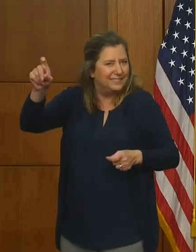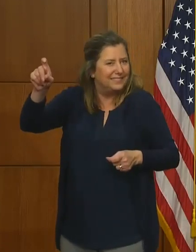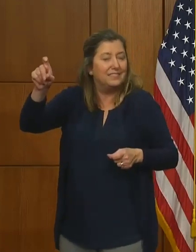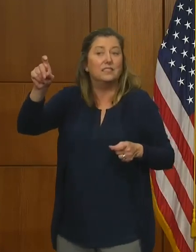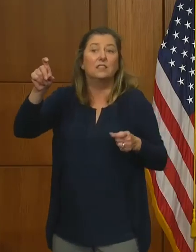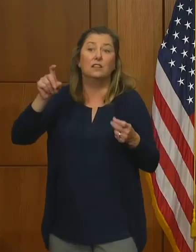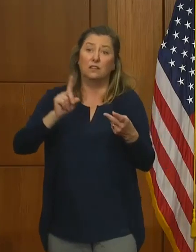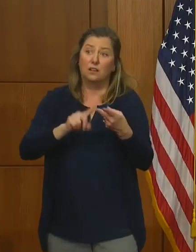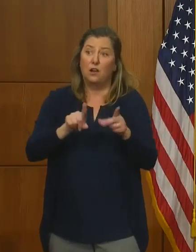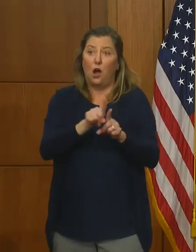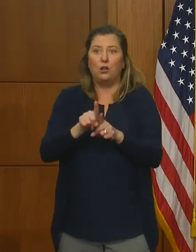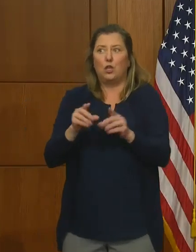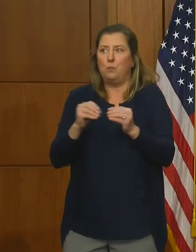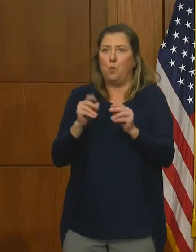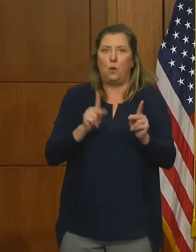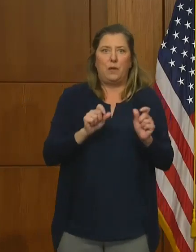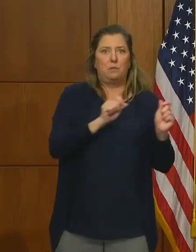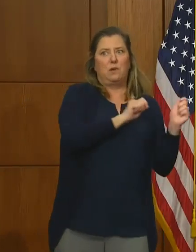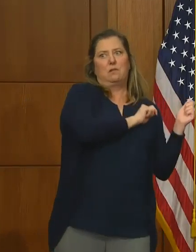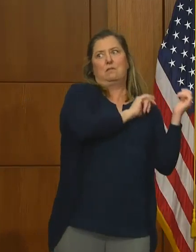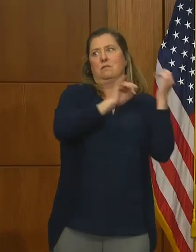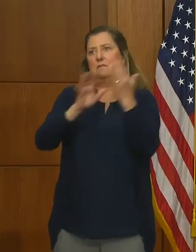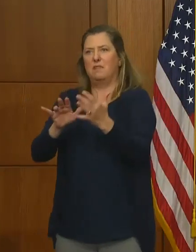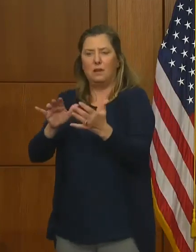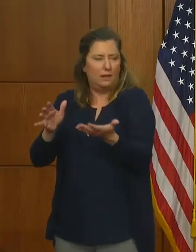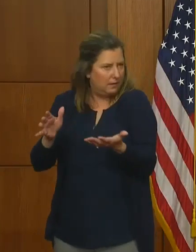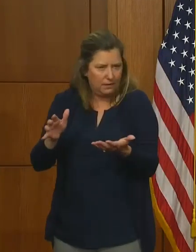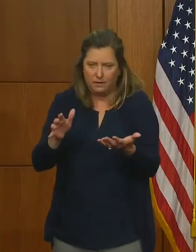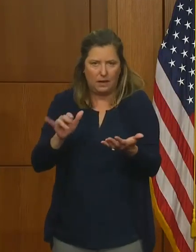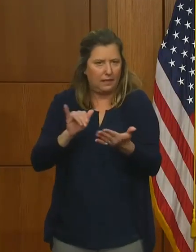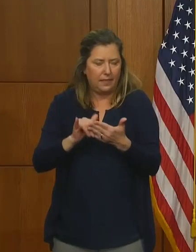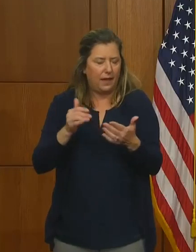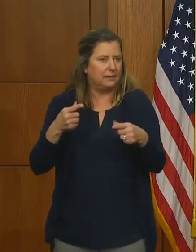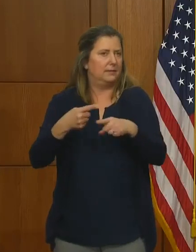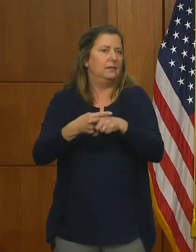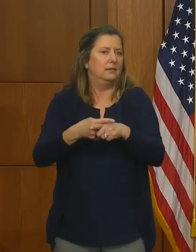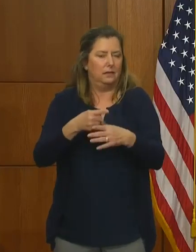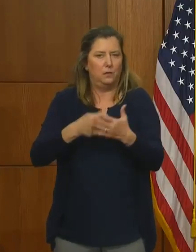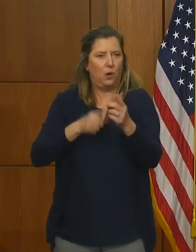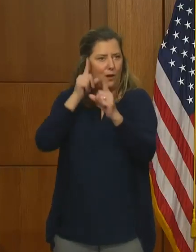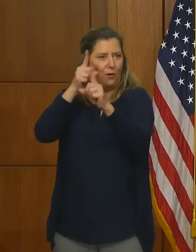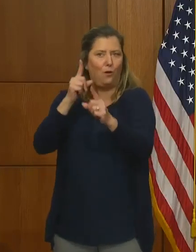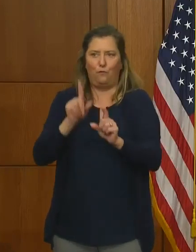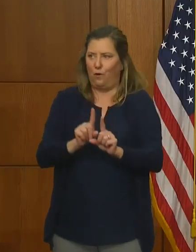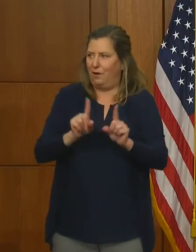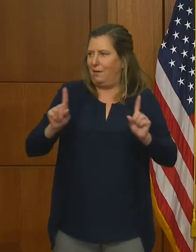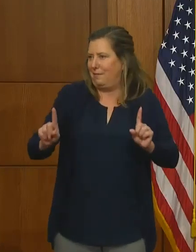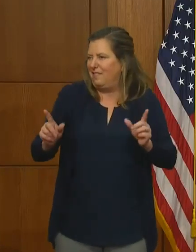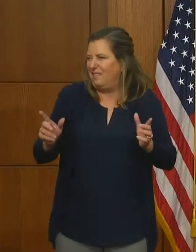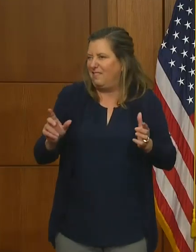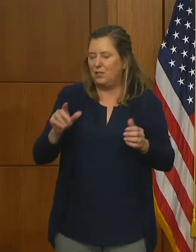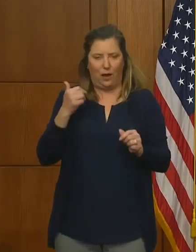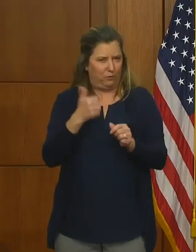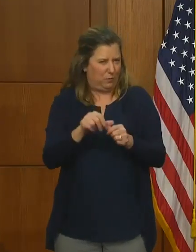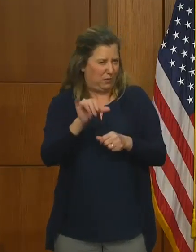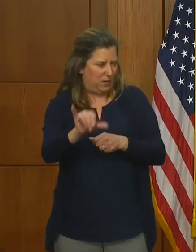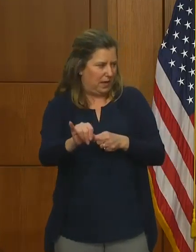CUSTOMERS TO THE BIG BOX RETAILERS. AND TO DRIVE MORE PEOPLE INTO CONFINED SPACES WHICH DEFEATS. THE POINT OF THE